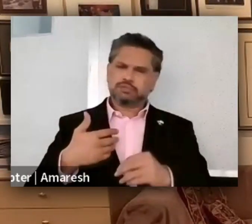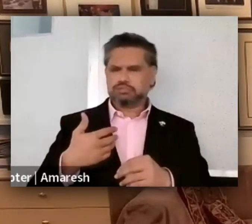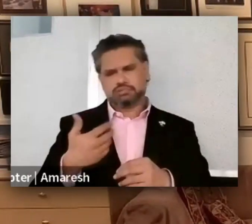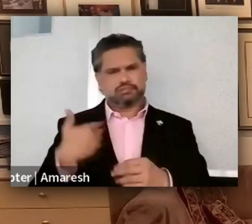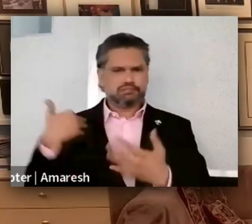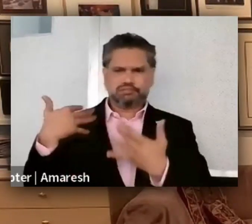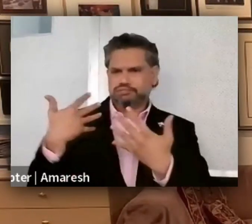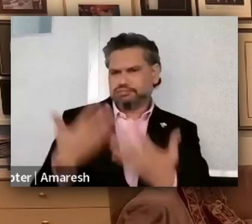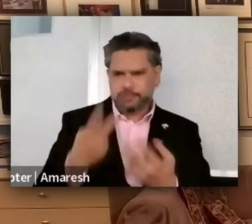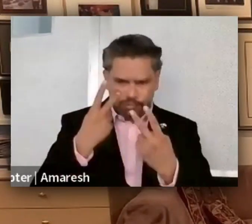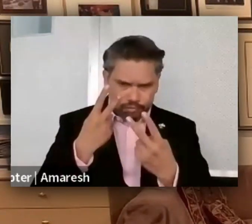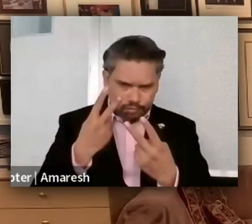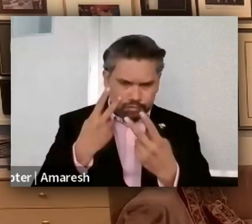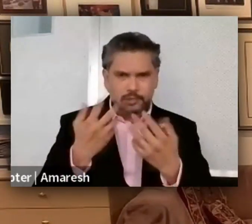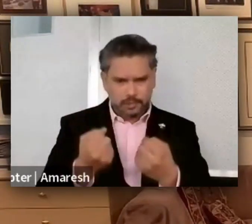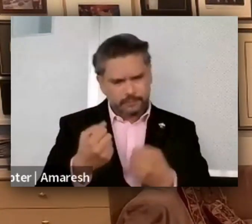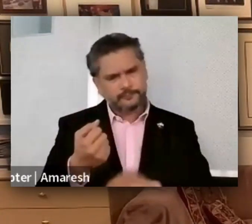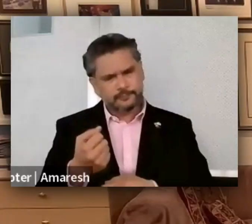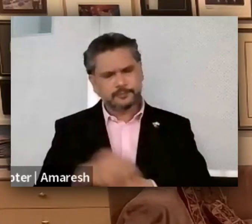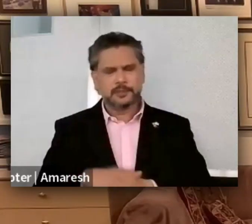And they do have their amusing quirks.